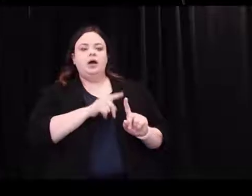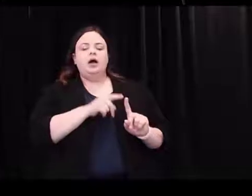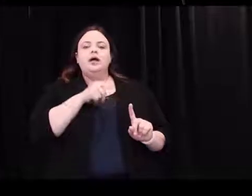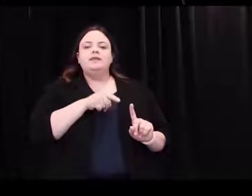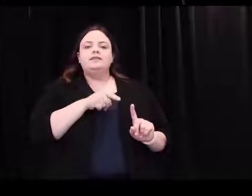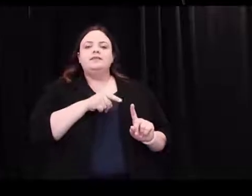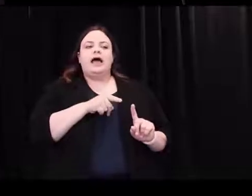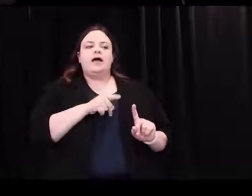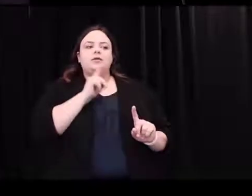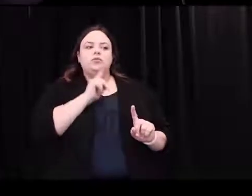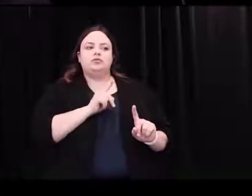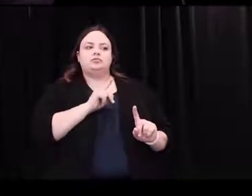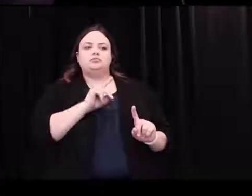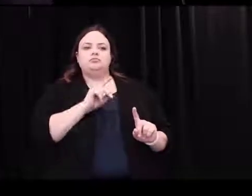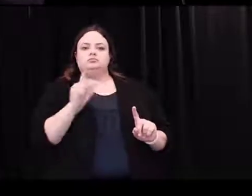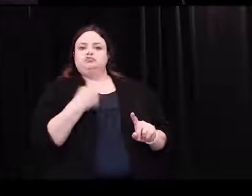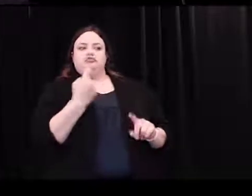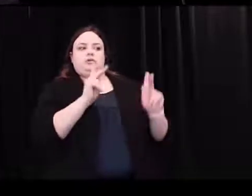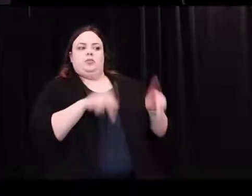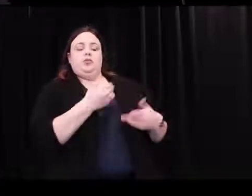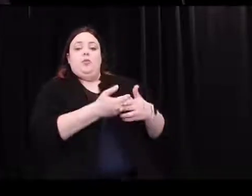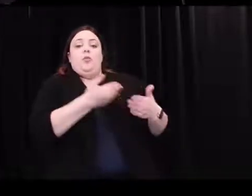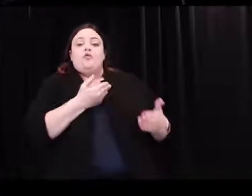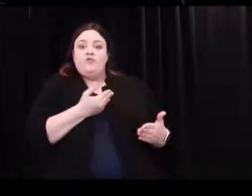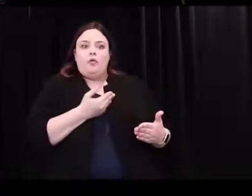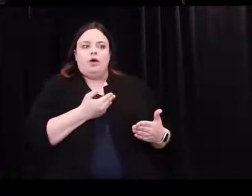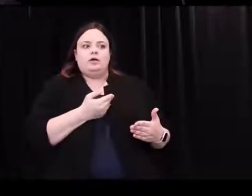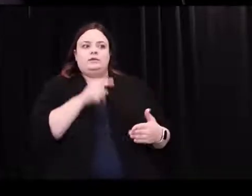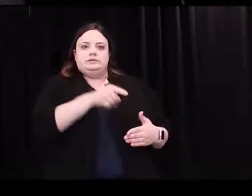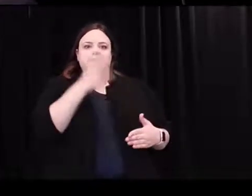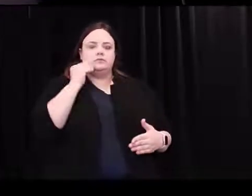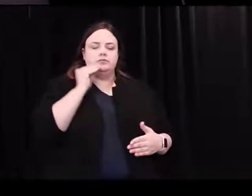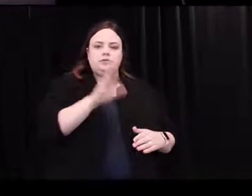their session. Right? They existed before their session, they're going to continue